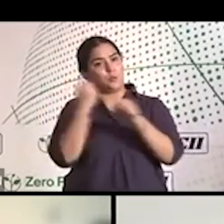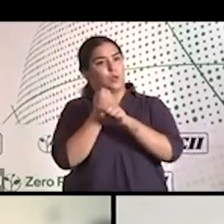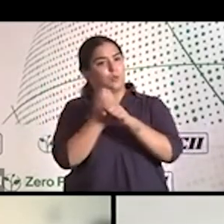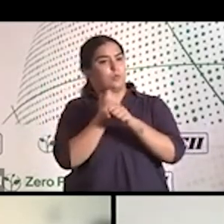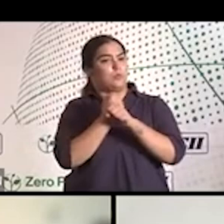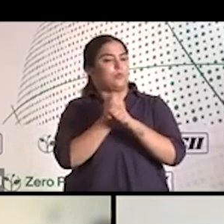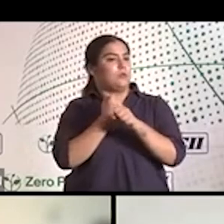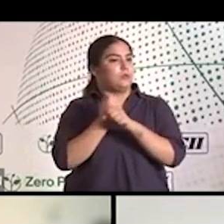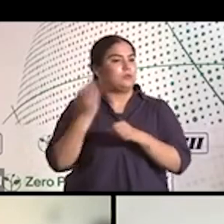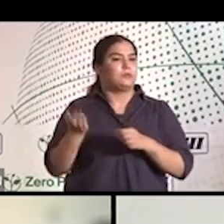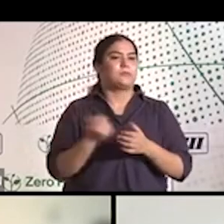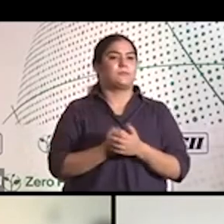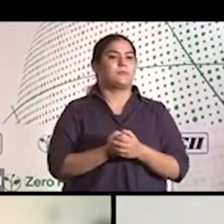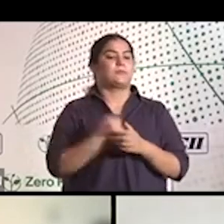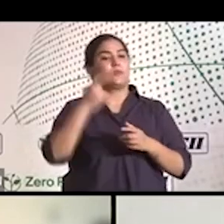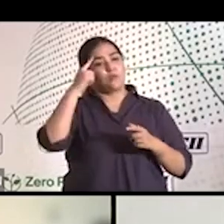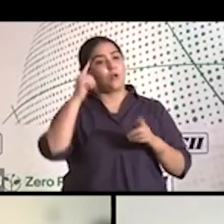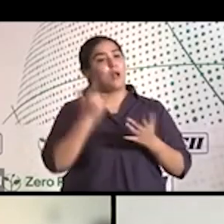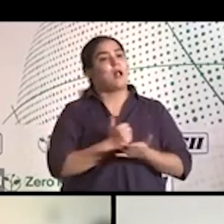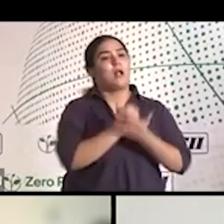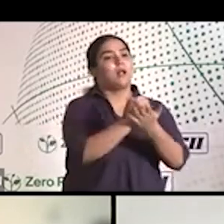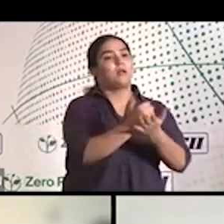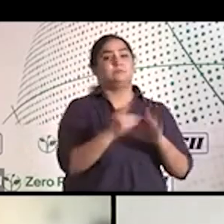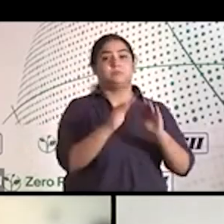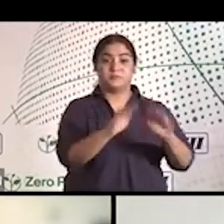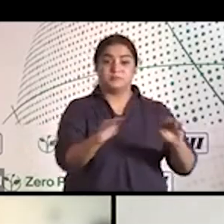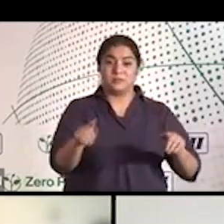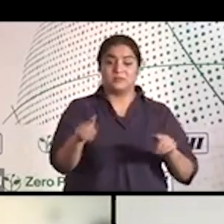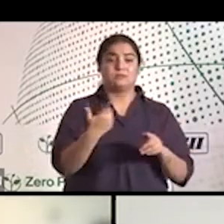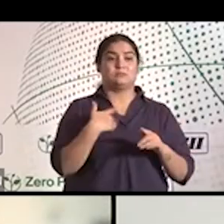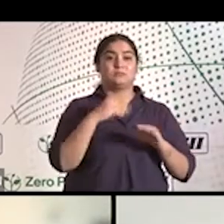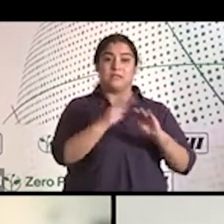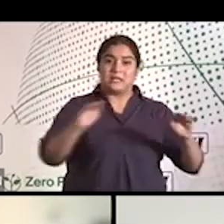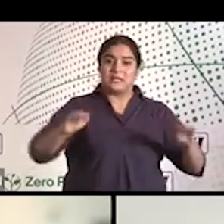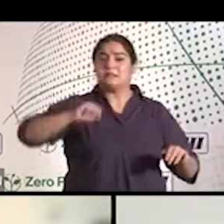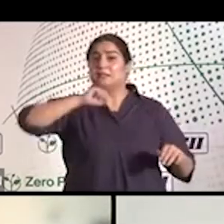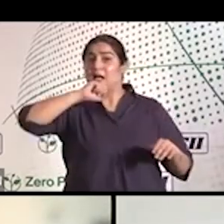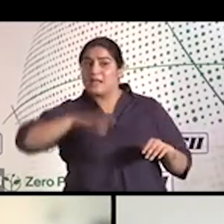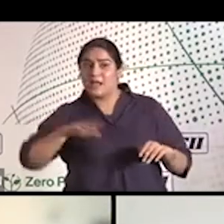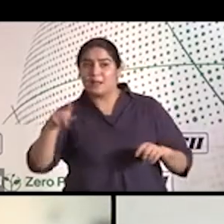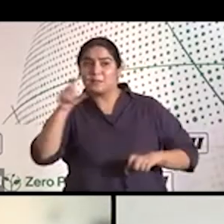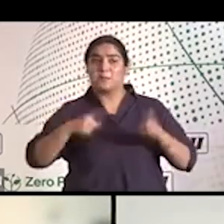in helping children with children and young adults with disabilities